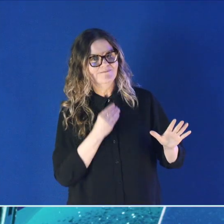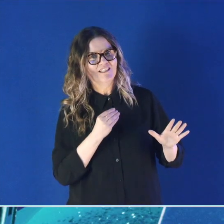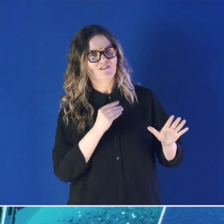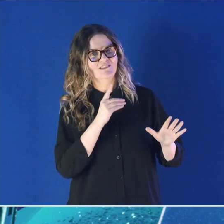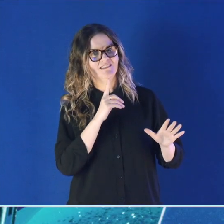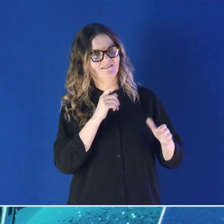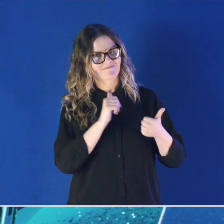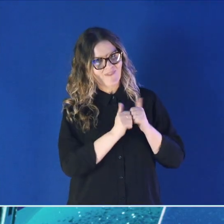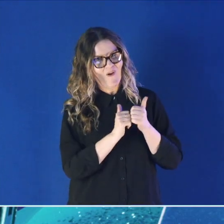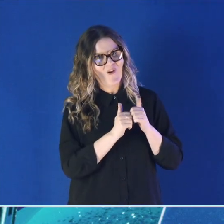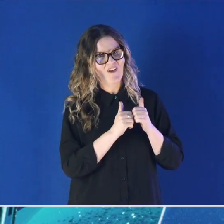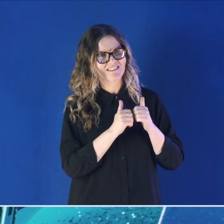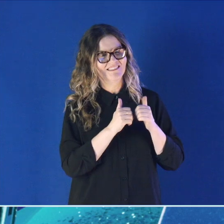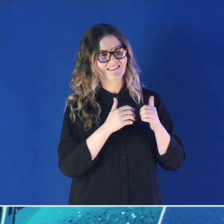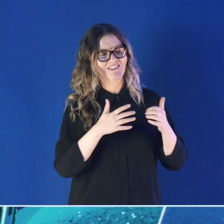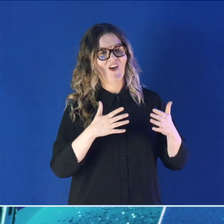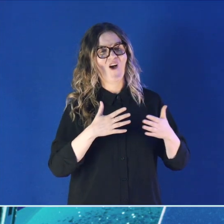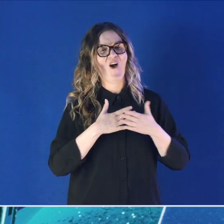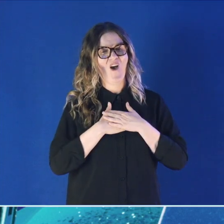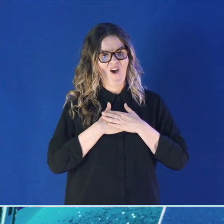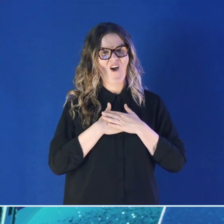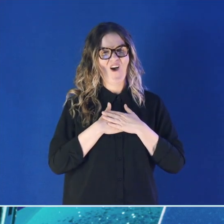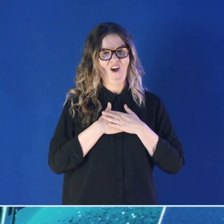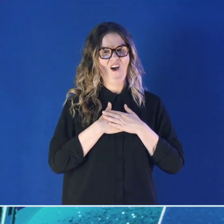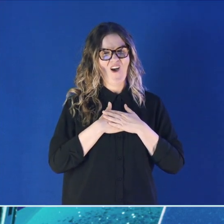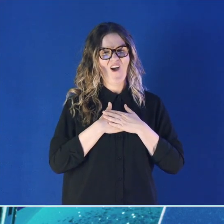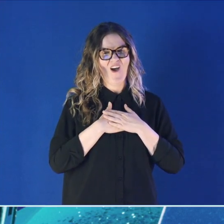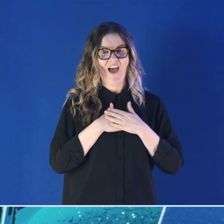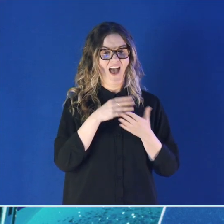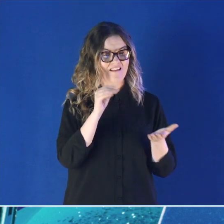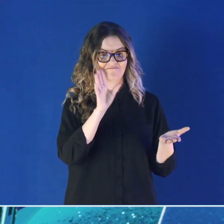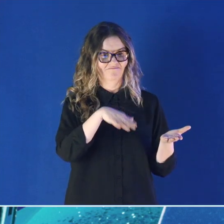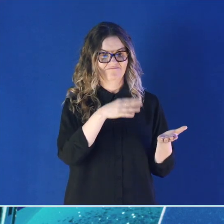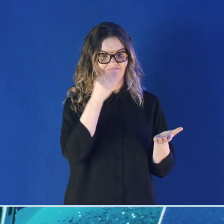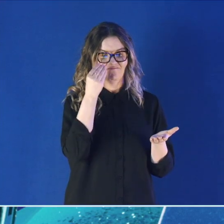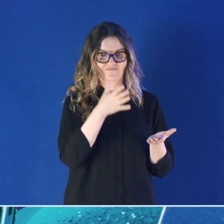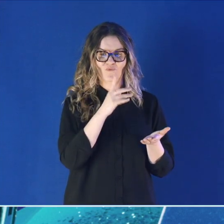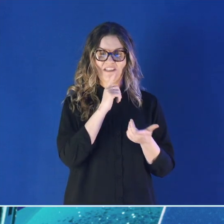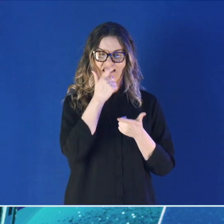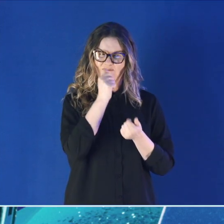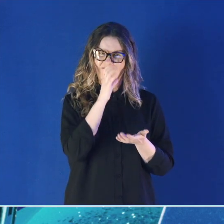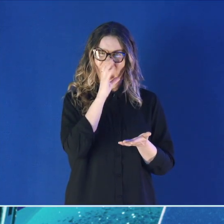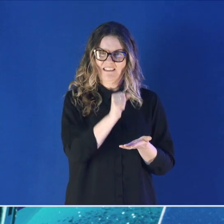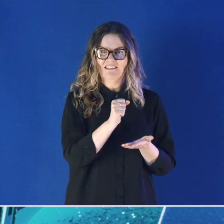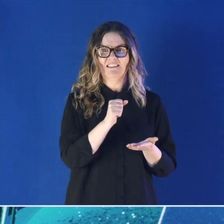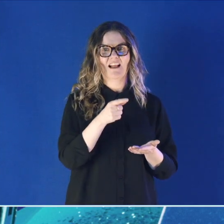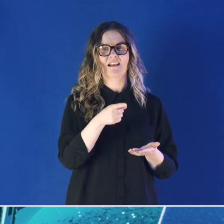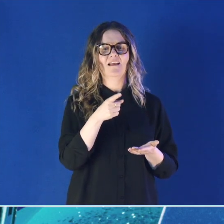But what was really interesting was this was not just a fan experience for the individual.